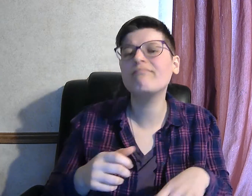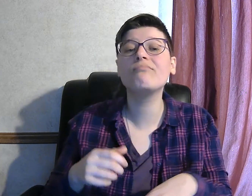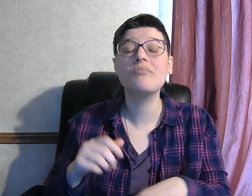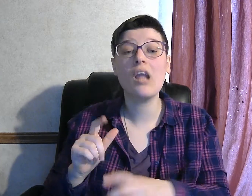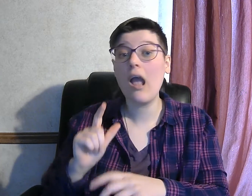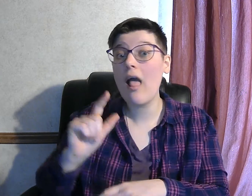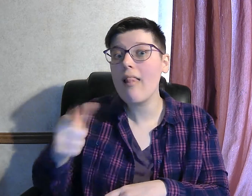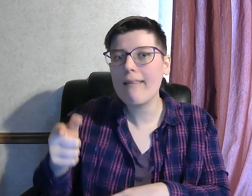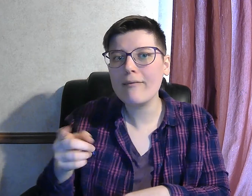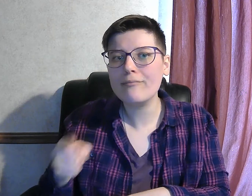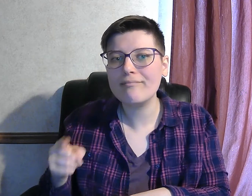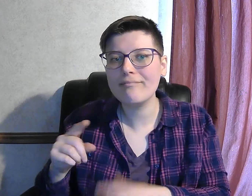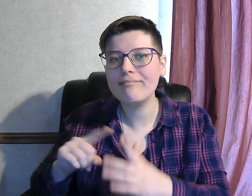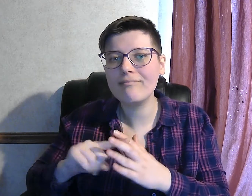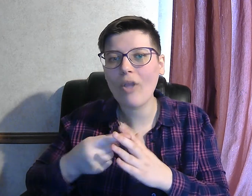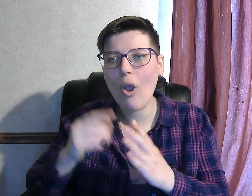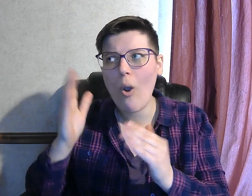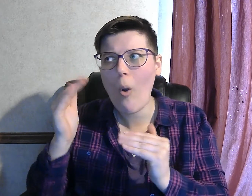they begin to hope it can be done,